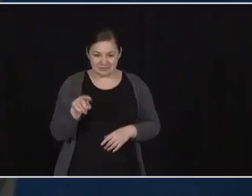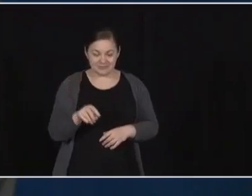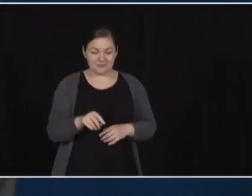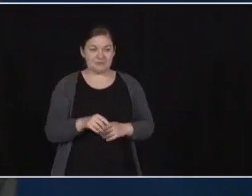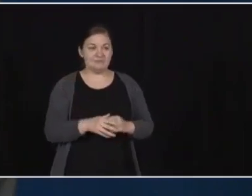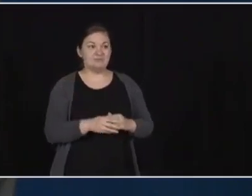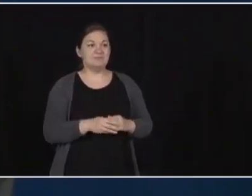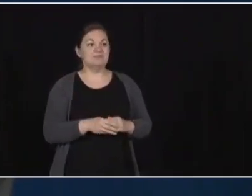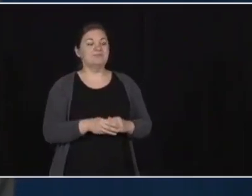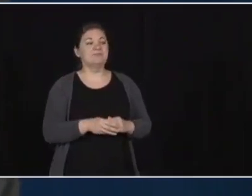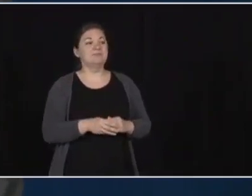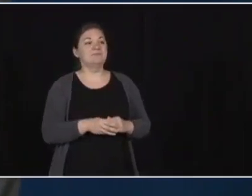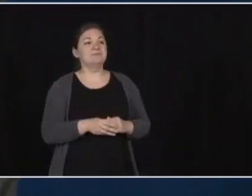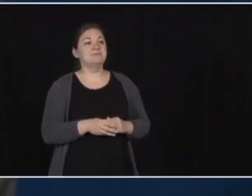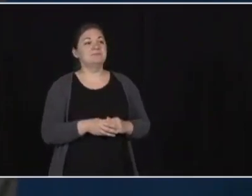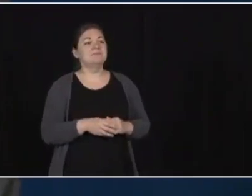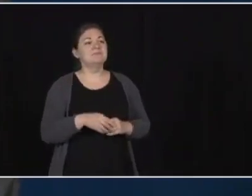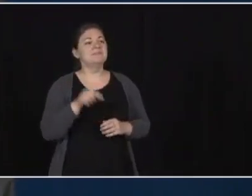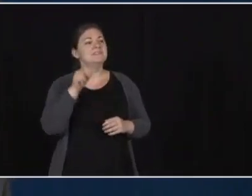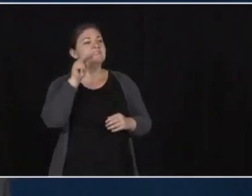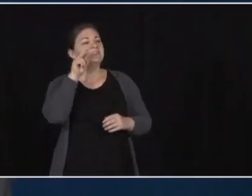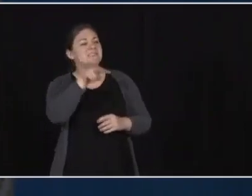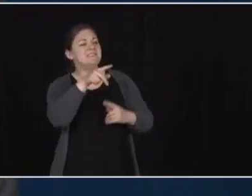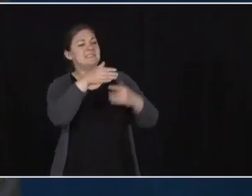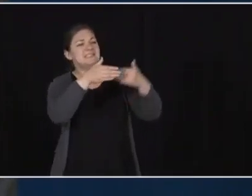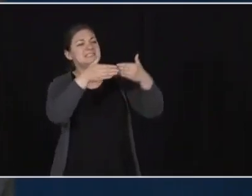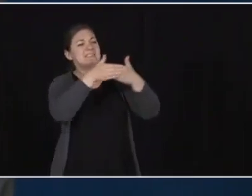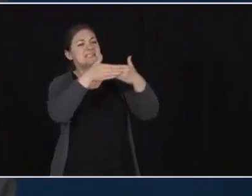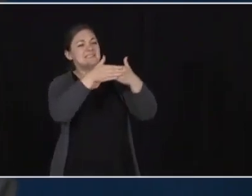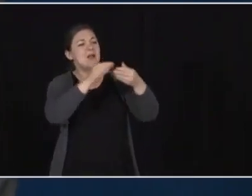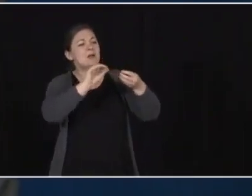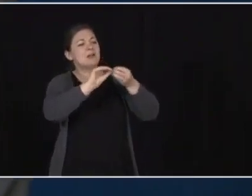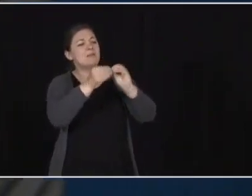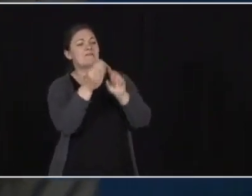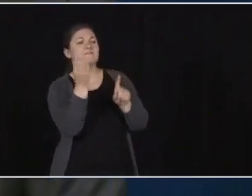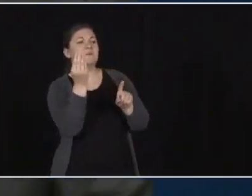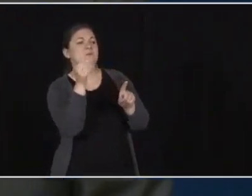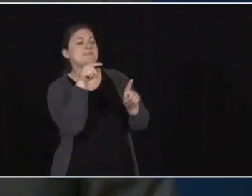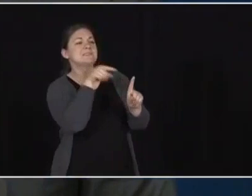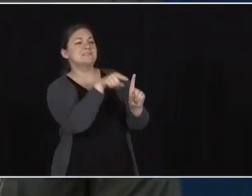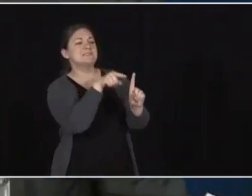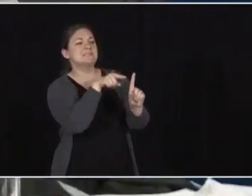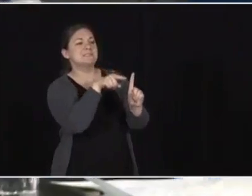for slide 14 if we could look past obviously long-term care homes